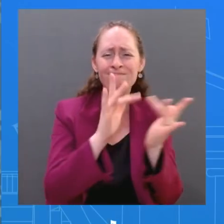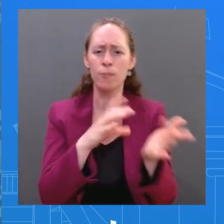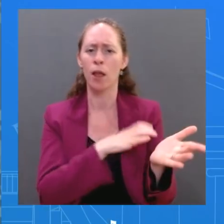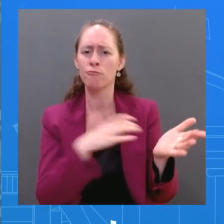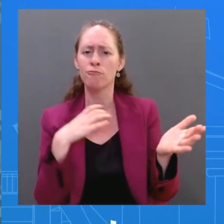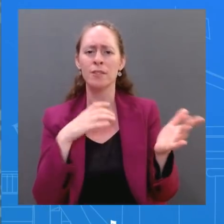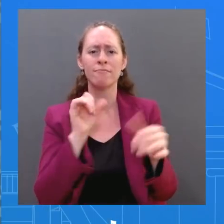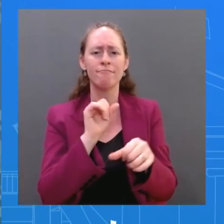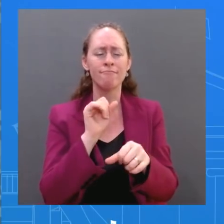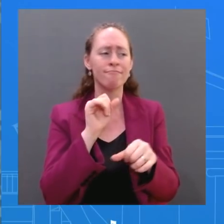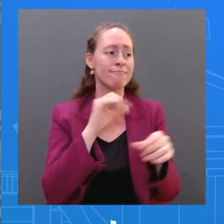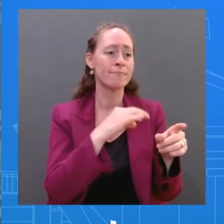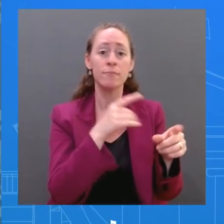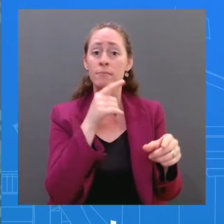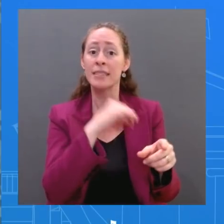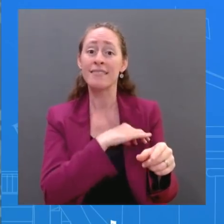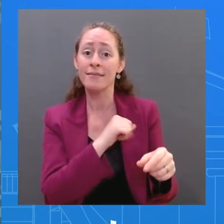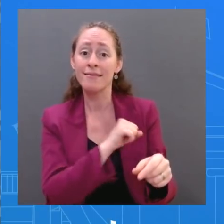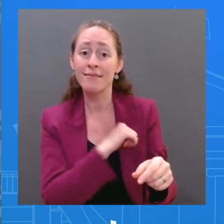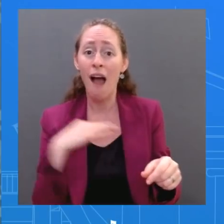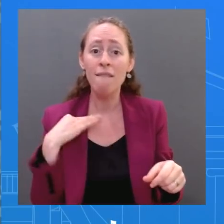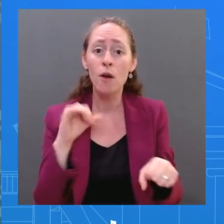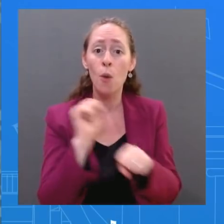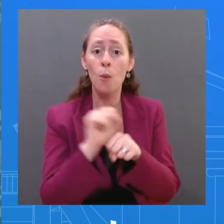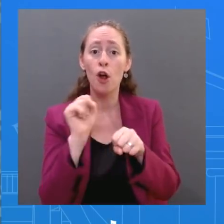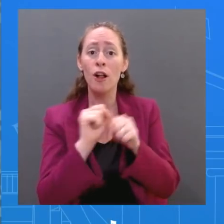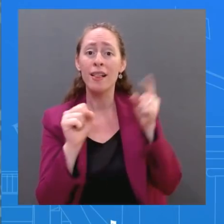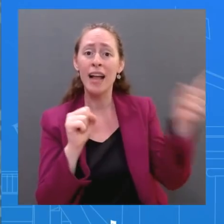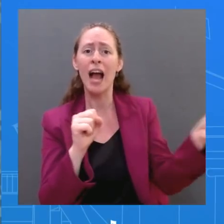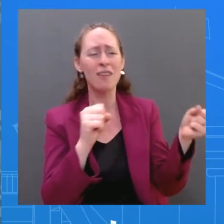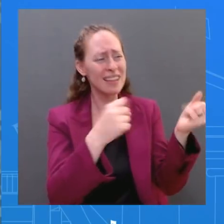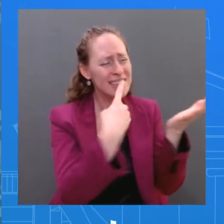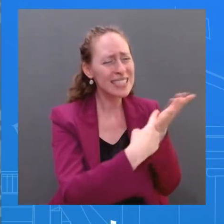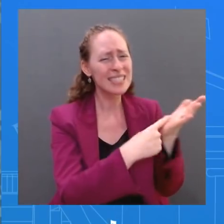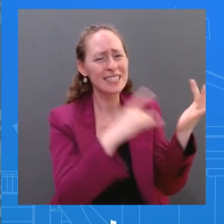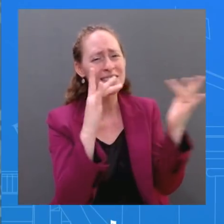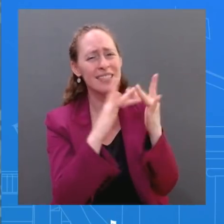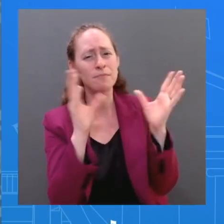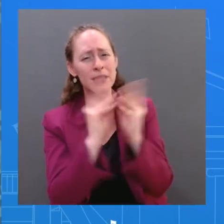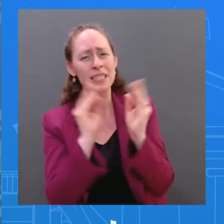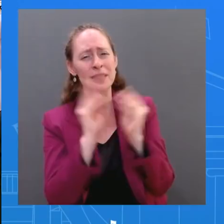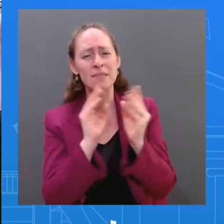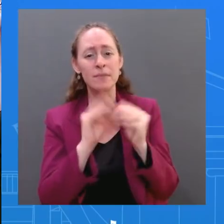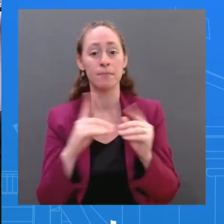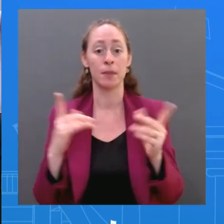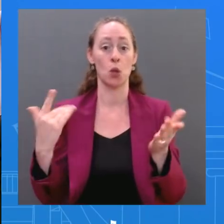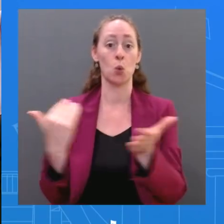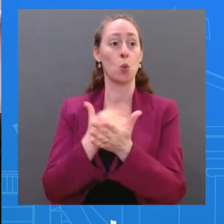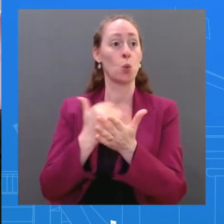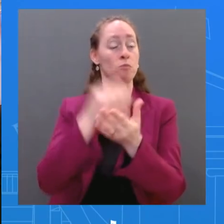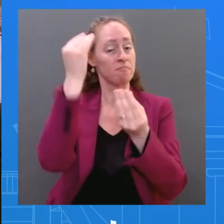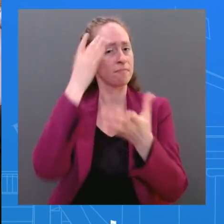that we believe are important to the American public. I just don't have anything to read out. The Press: I figured you would say that, but what is the path forward if you know